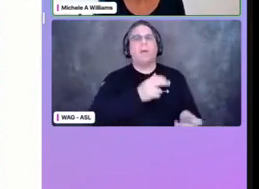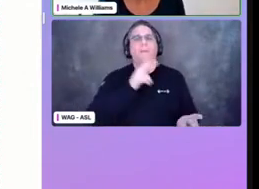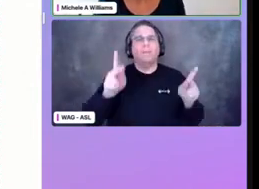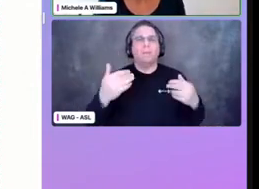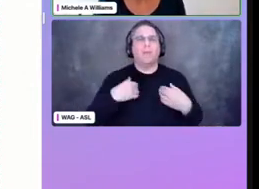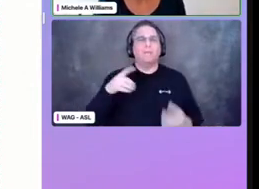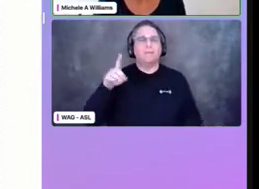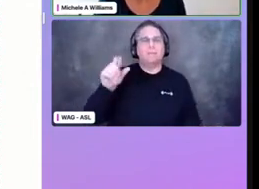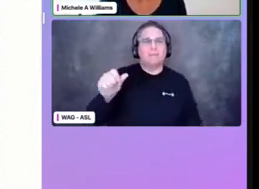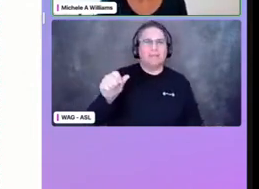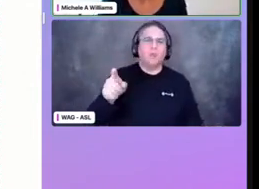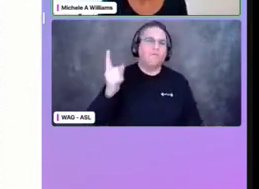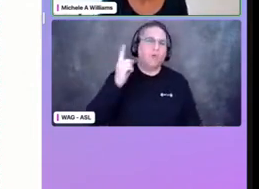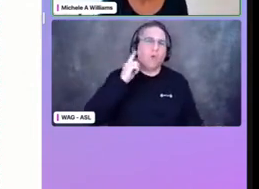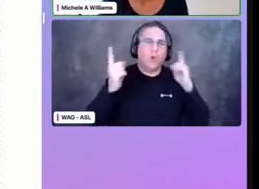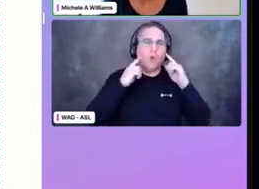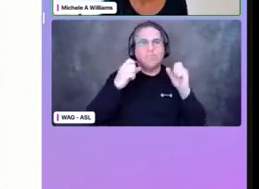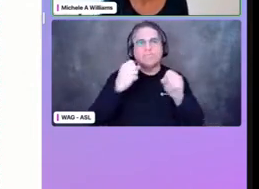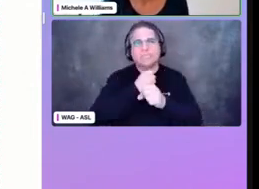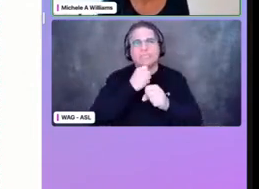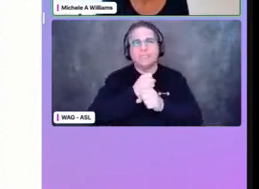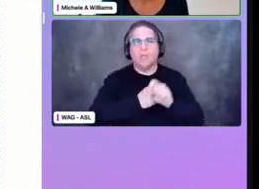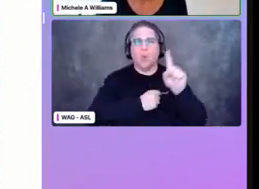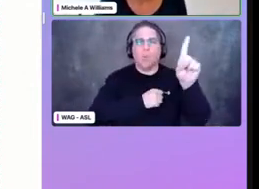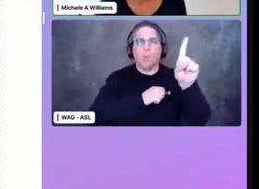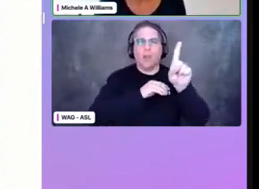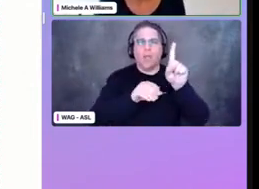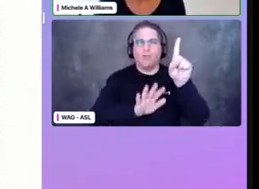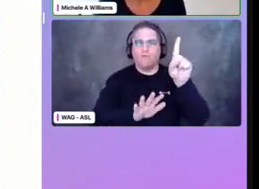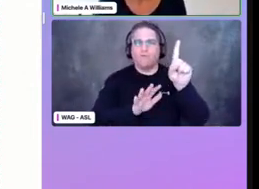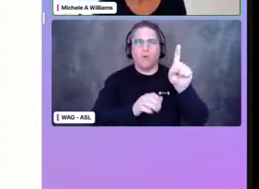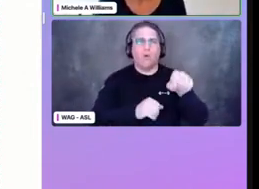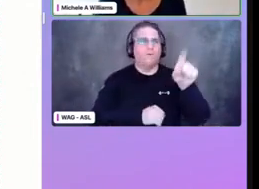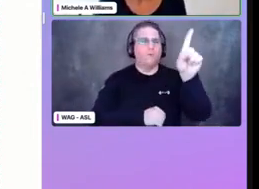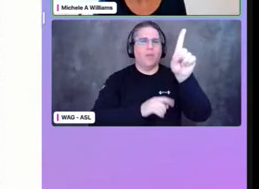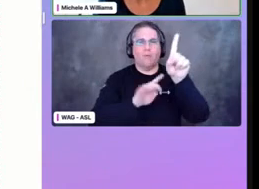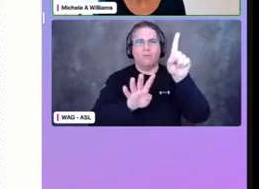disability is so prevalent, we know the numbers such as